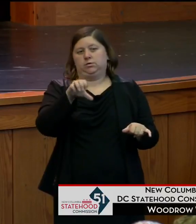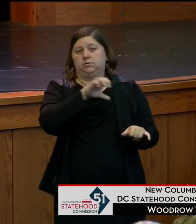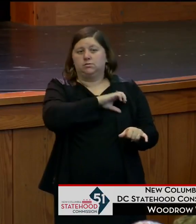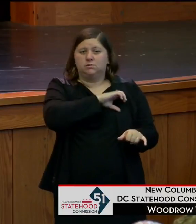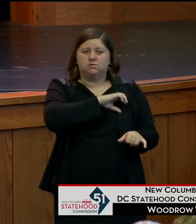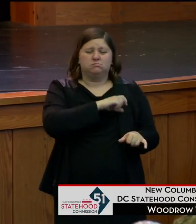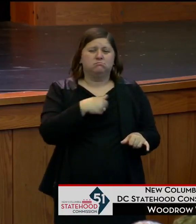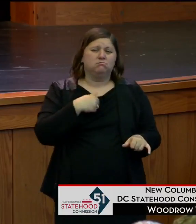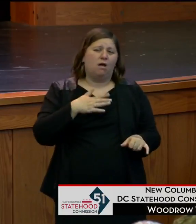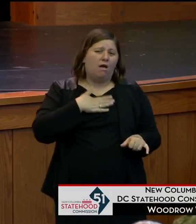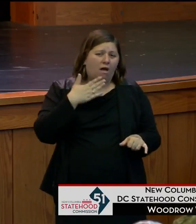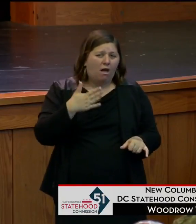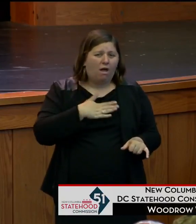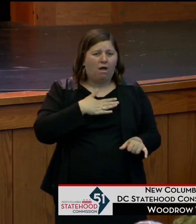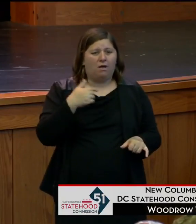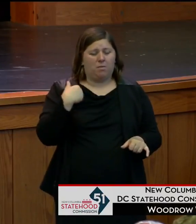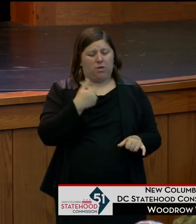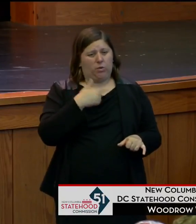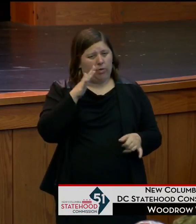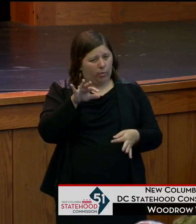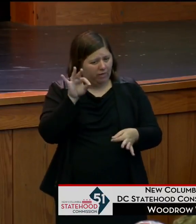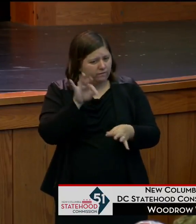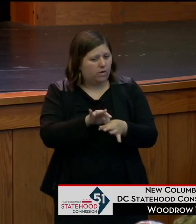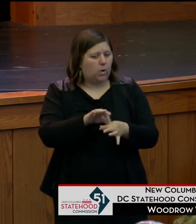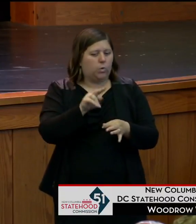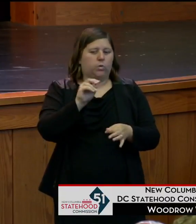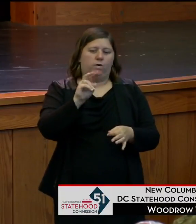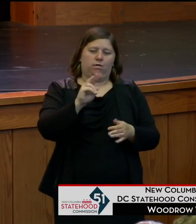I'M HAPPY THAT WE WILL BE VOTING IN NOVEMBER TO BECOME A STATE.